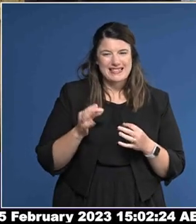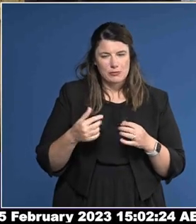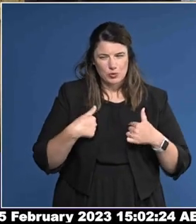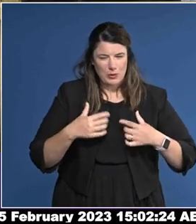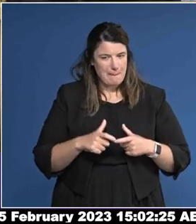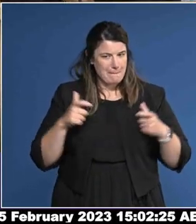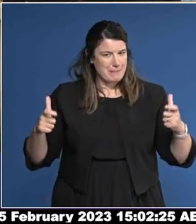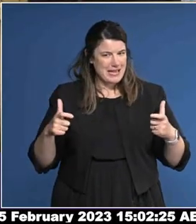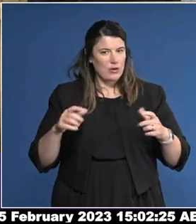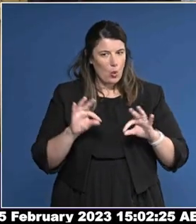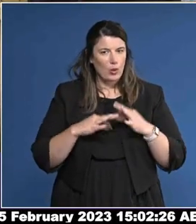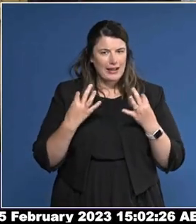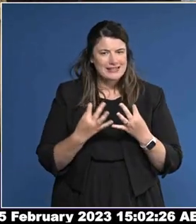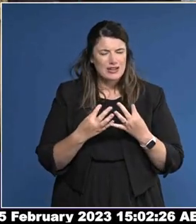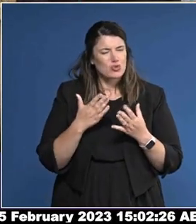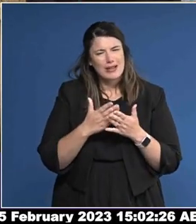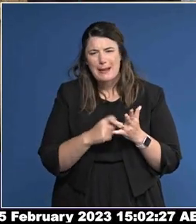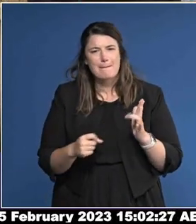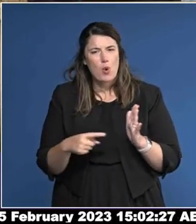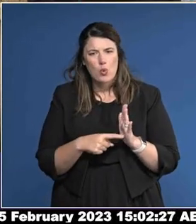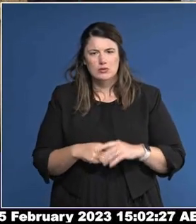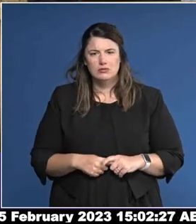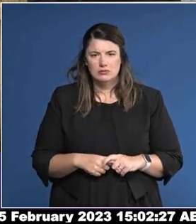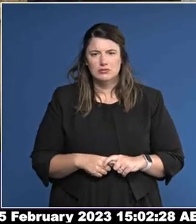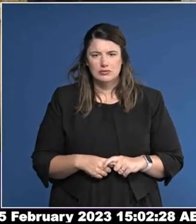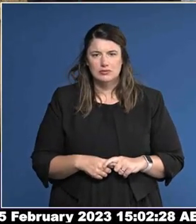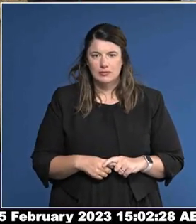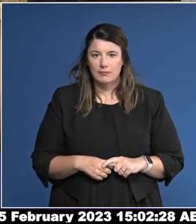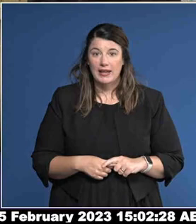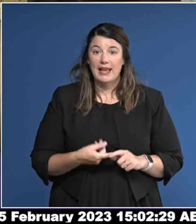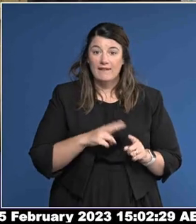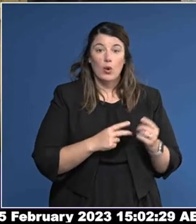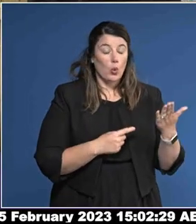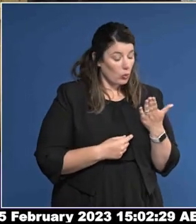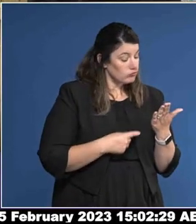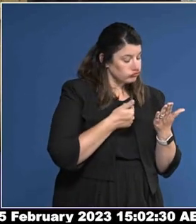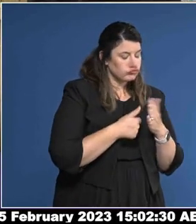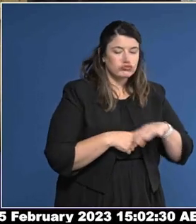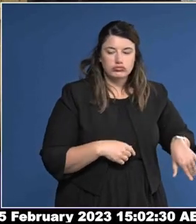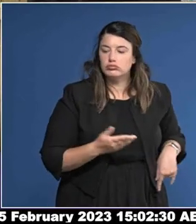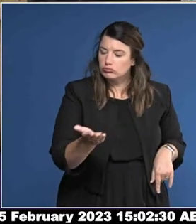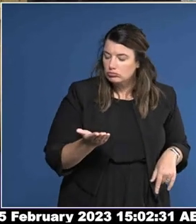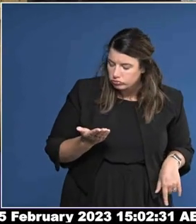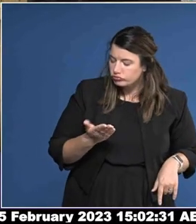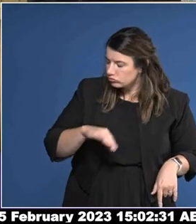incredibly important. It's very hard otherwise to see all the individual, you know, circumstances that may arise.